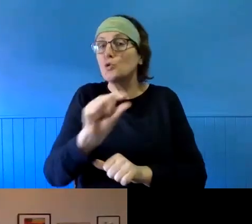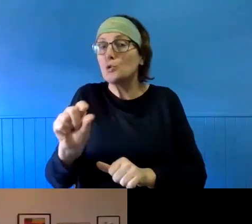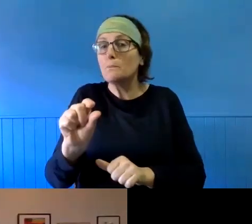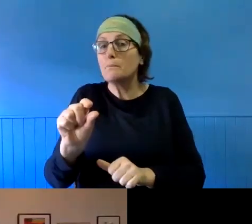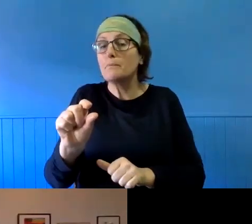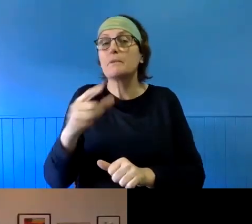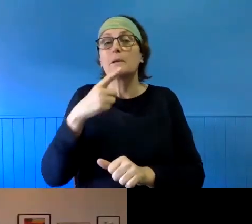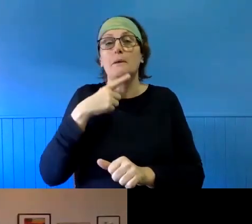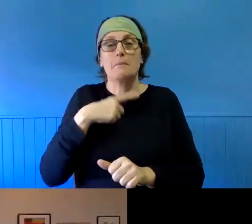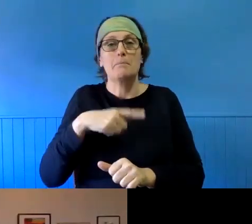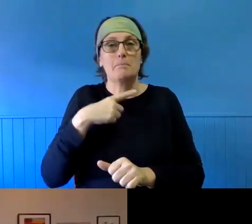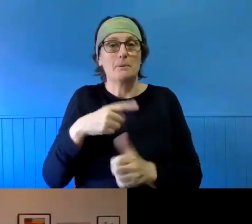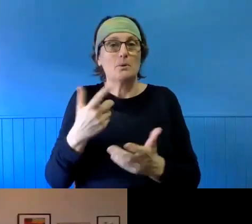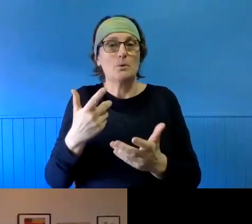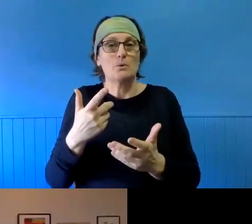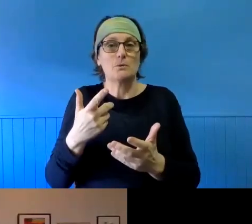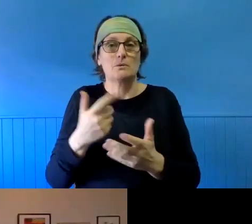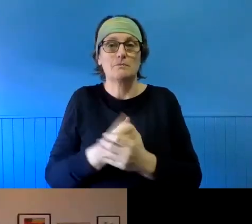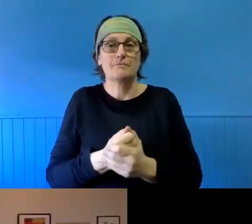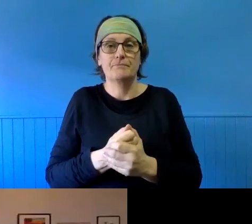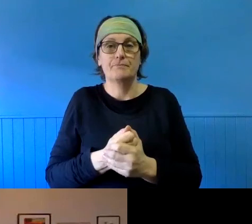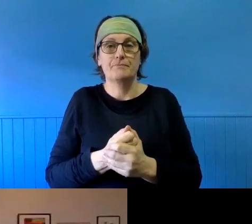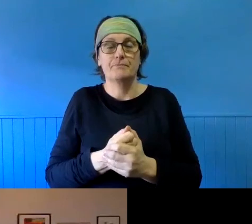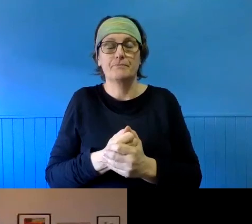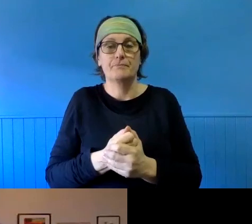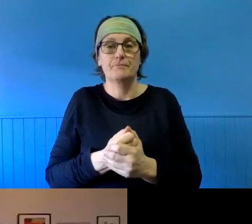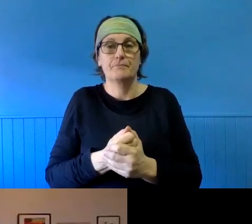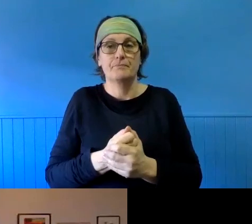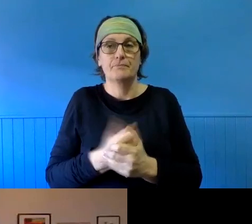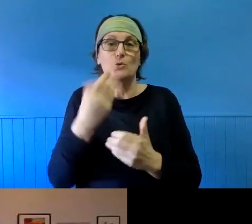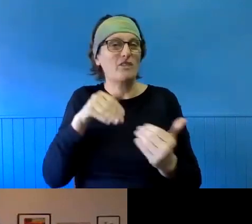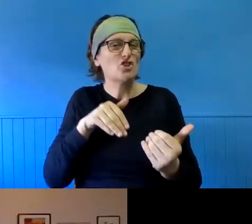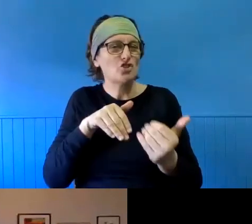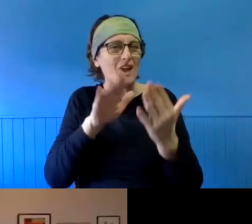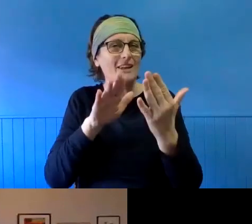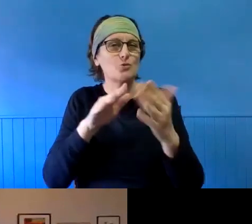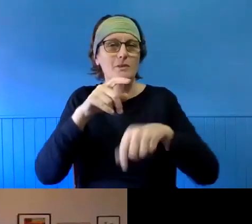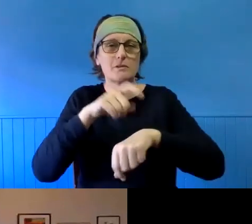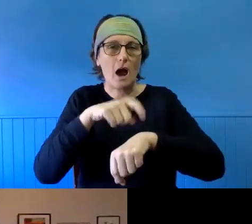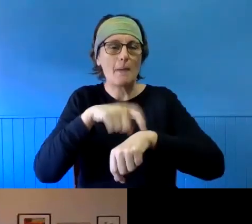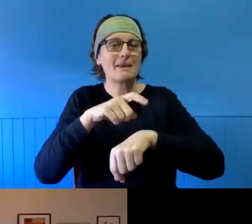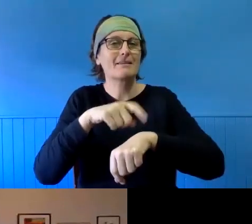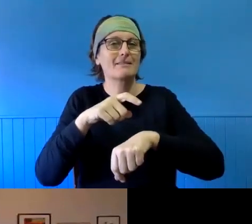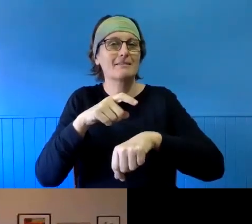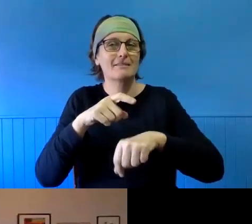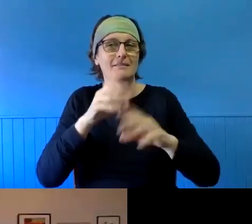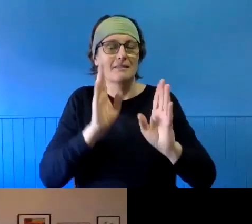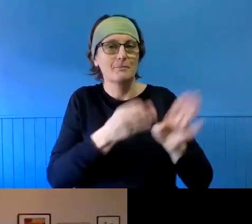latency - that means the challenge of timing. For example, if I'm going